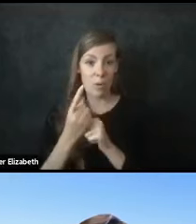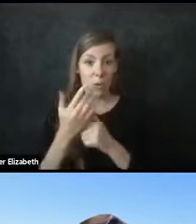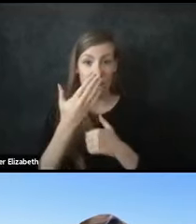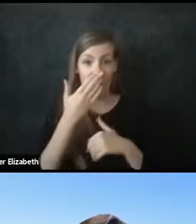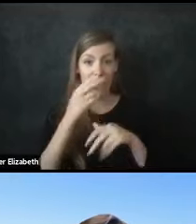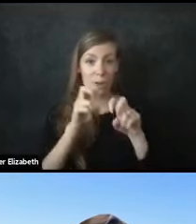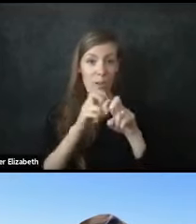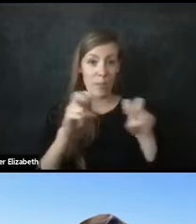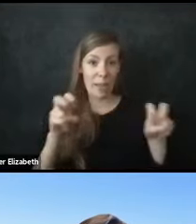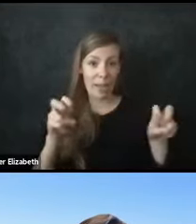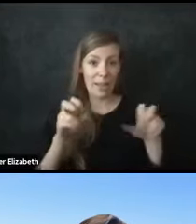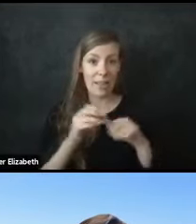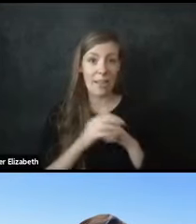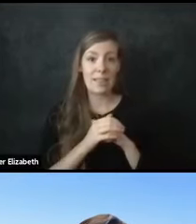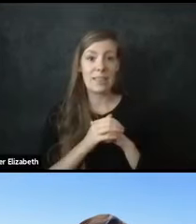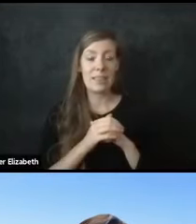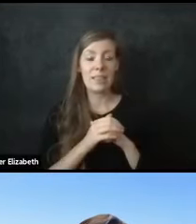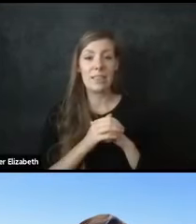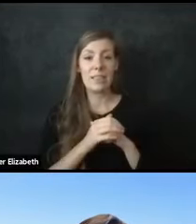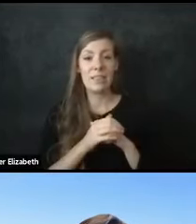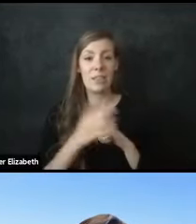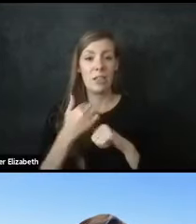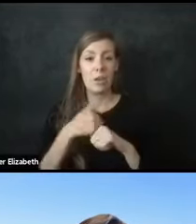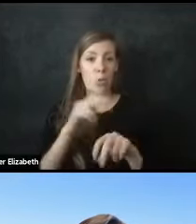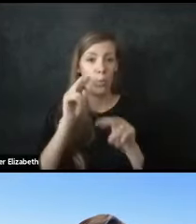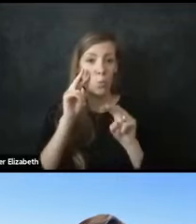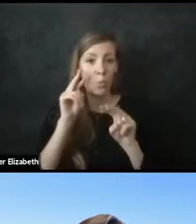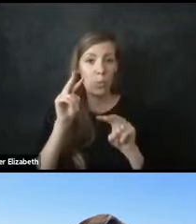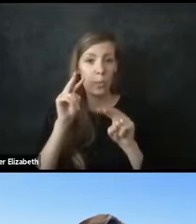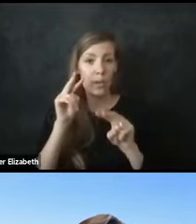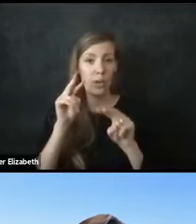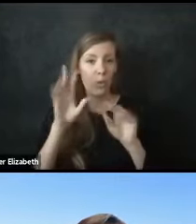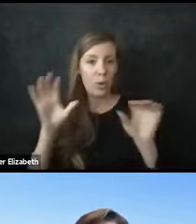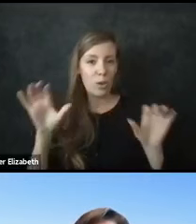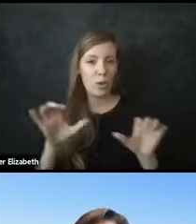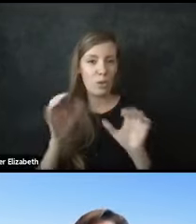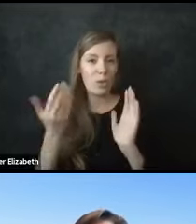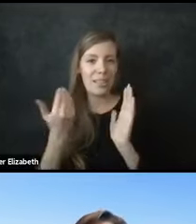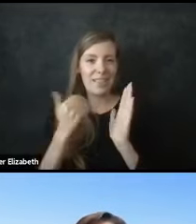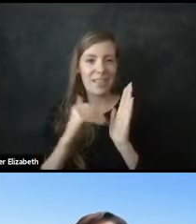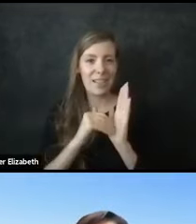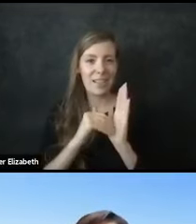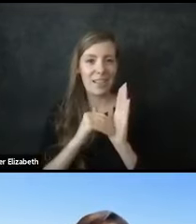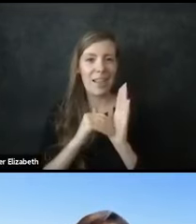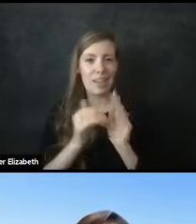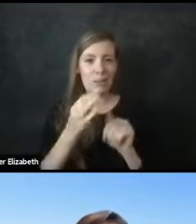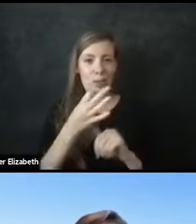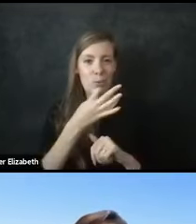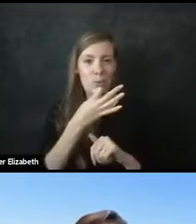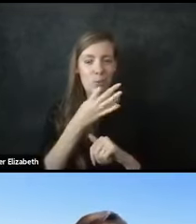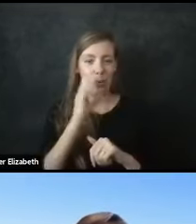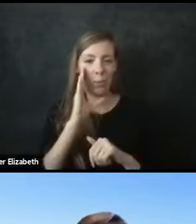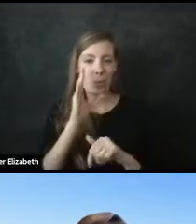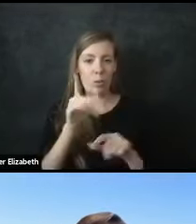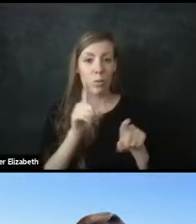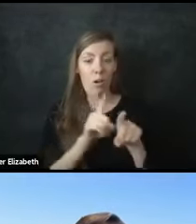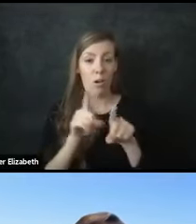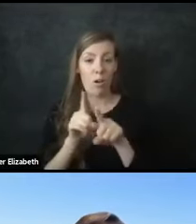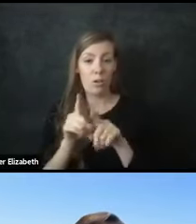And we look forward to doing a COBIT update again soon. We are also planning on